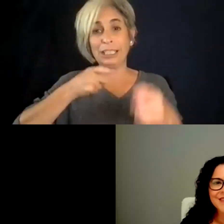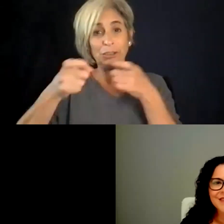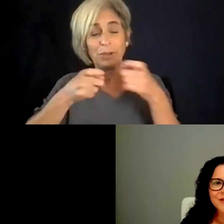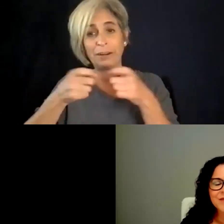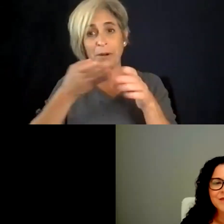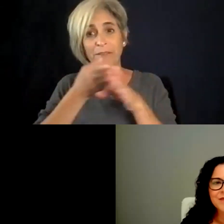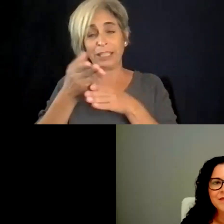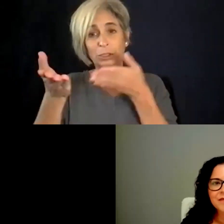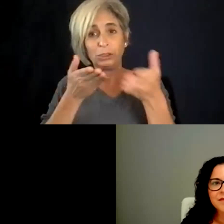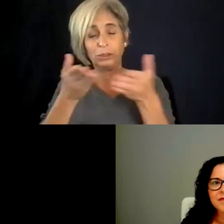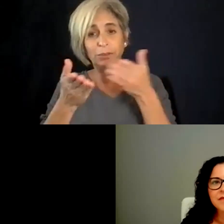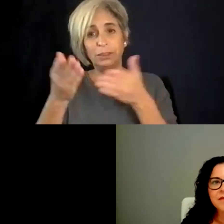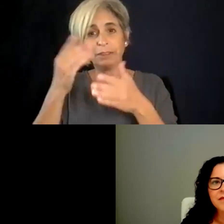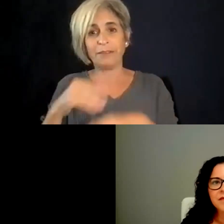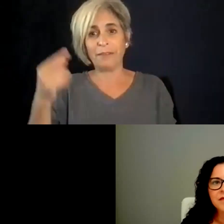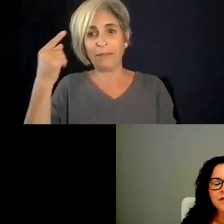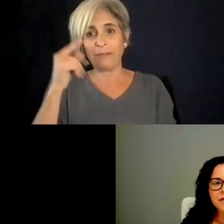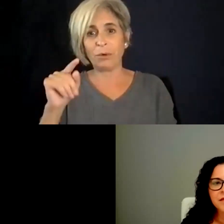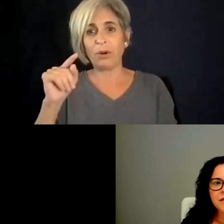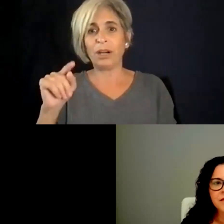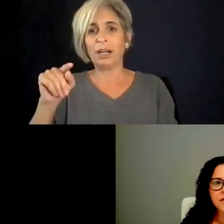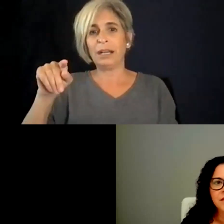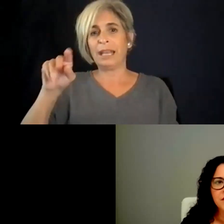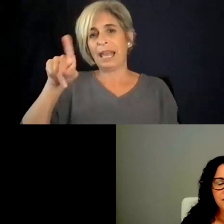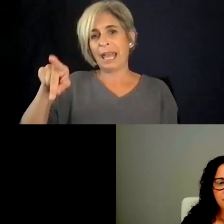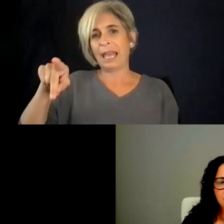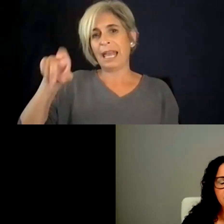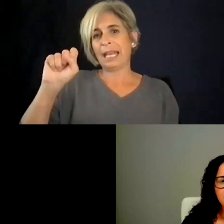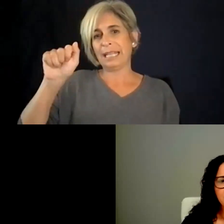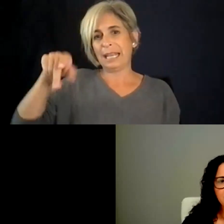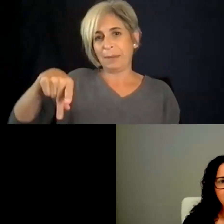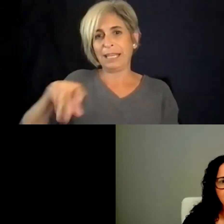Services for Rizing a premium SAP consulting firm and has 20 years of